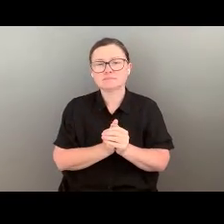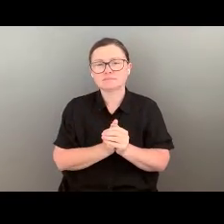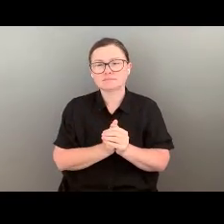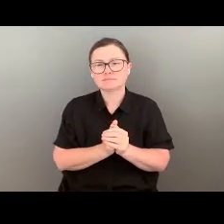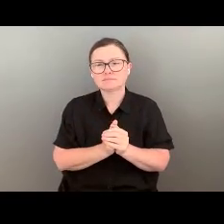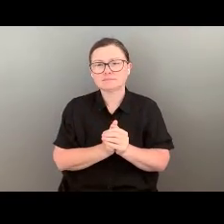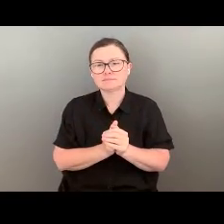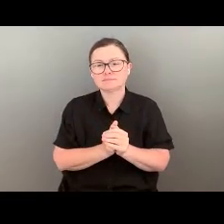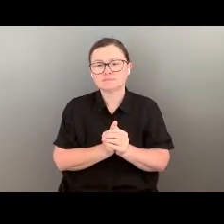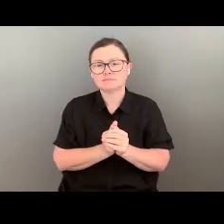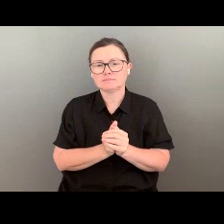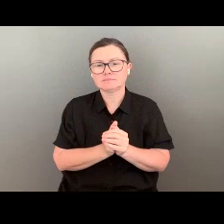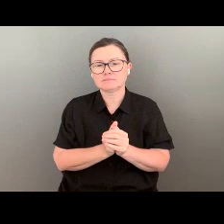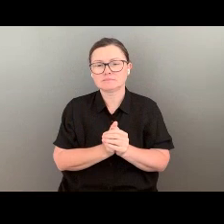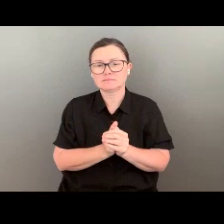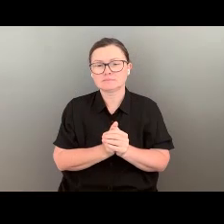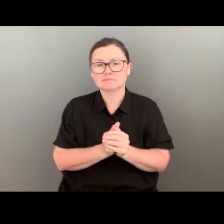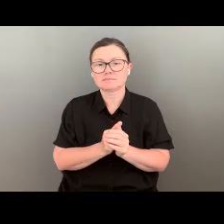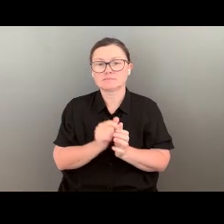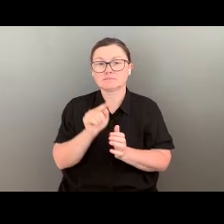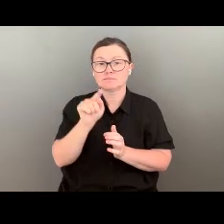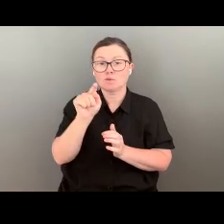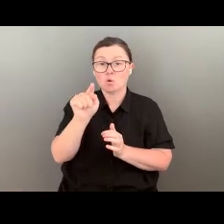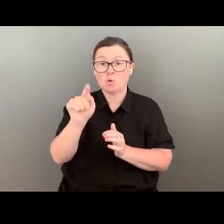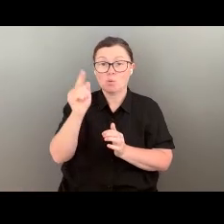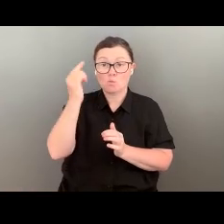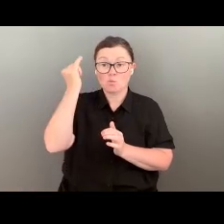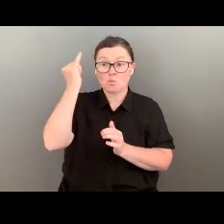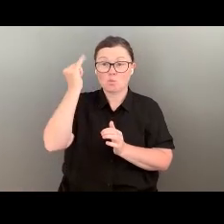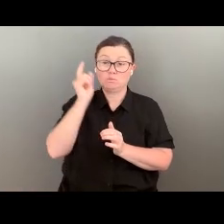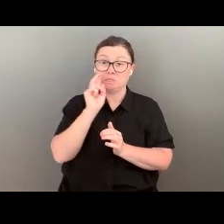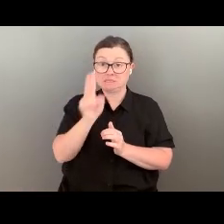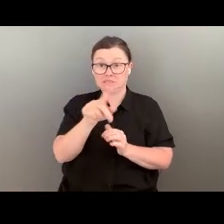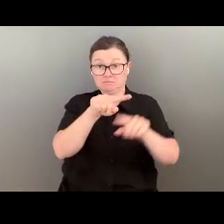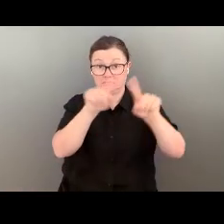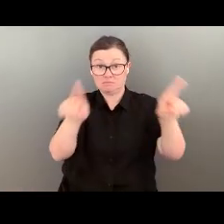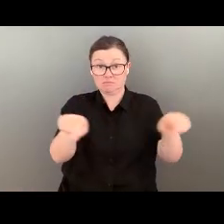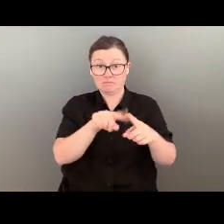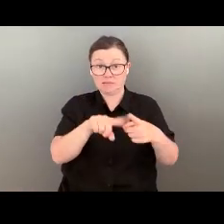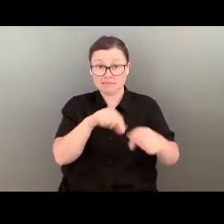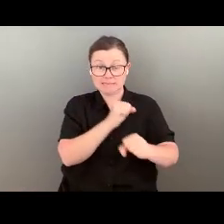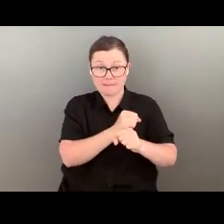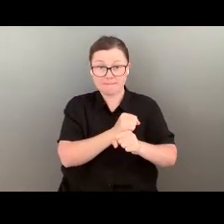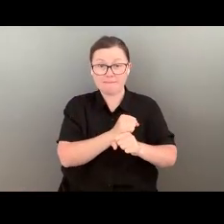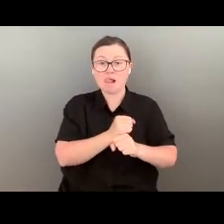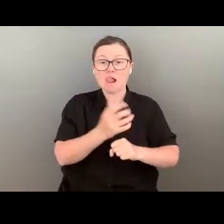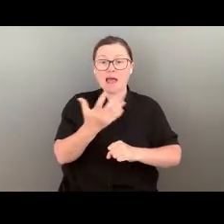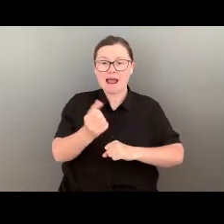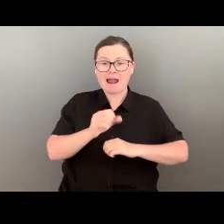So if you can imagine, a projectors sending out an image of straight lines